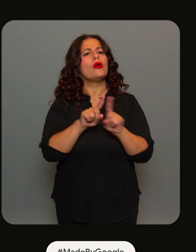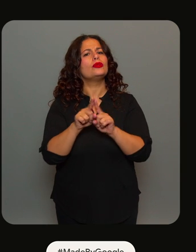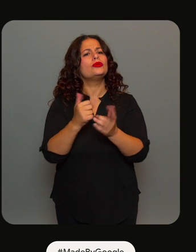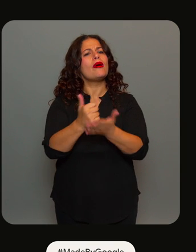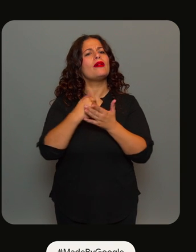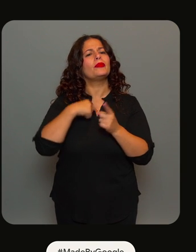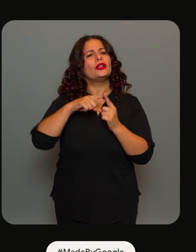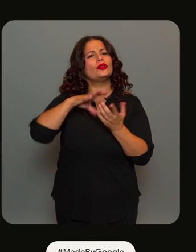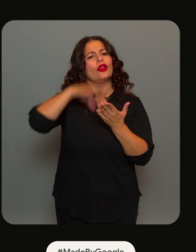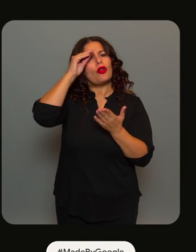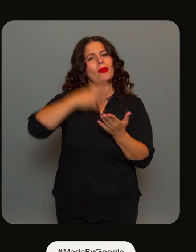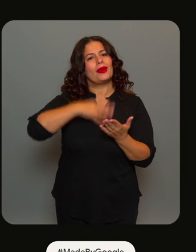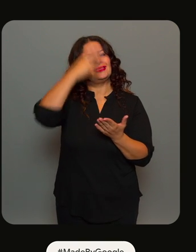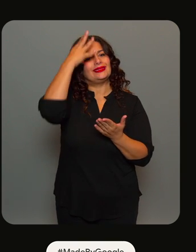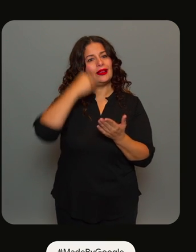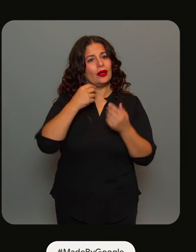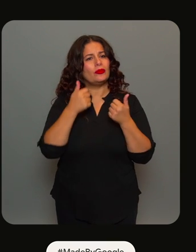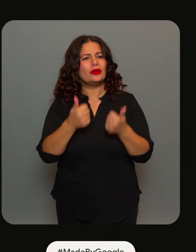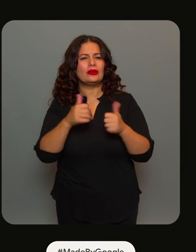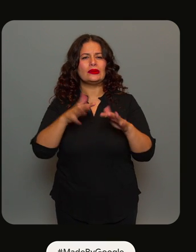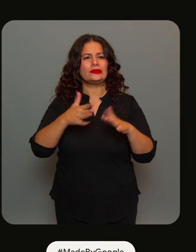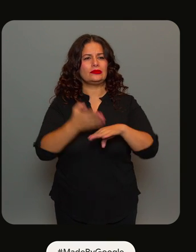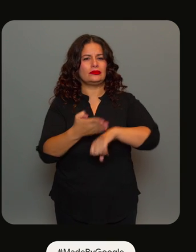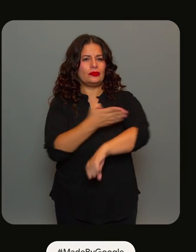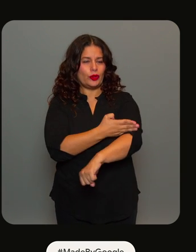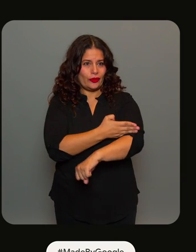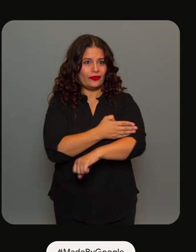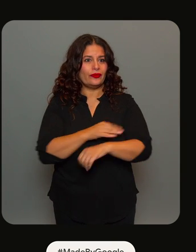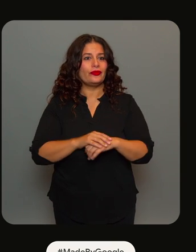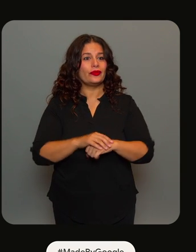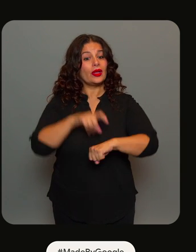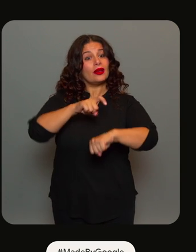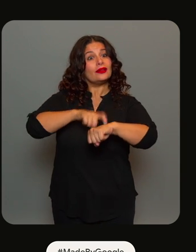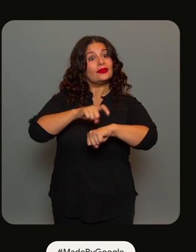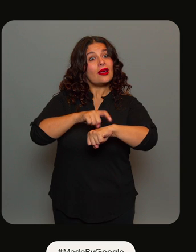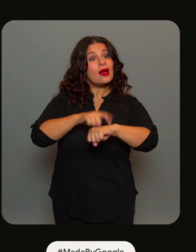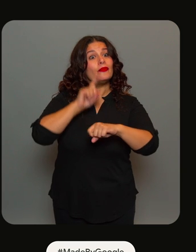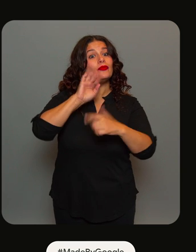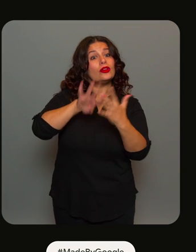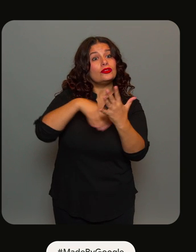With rich heart rate data, you can use your Daily Readiness score with Fitbit Premium to assess whether you're ready to